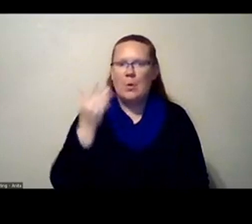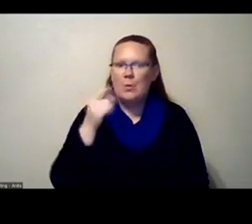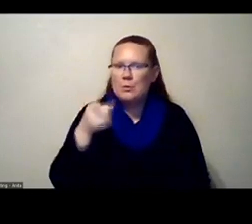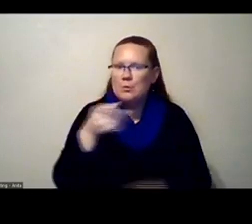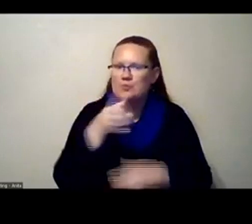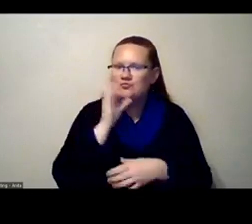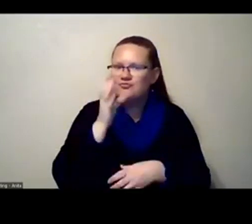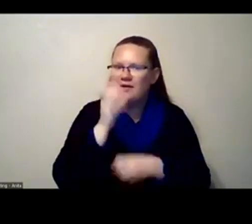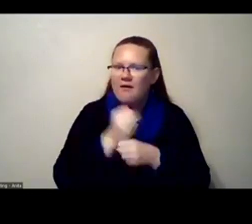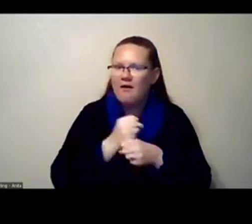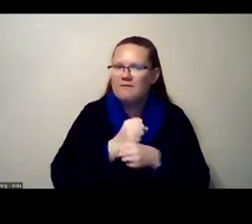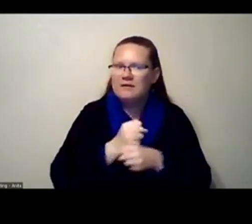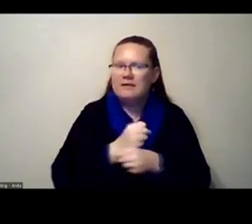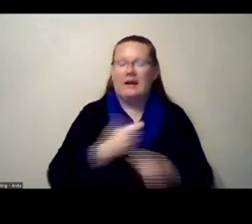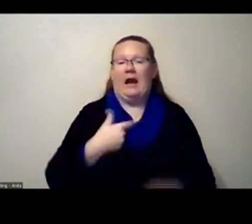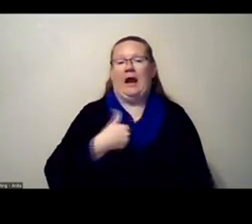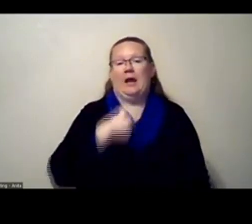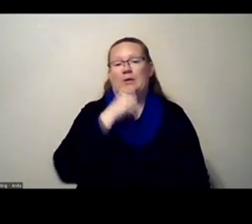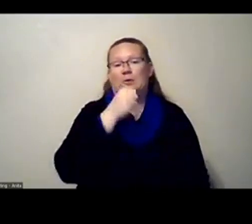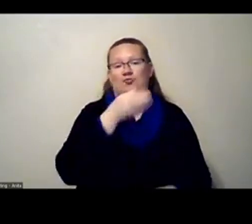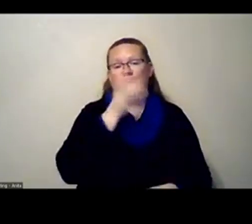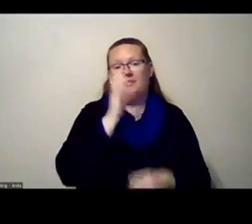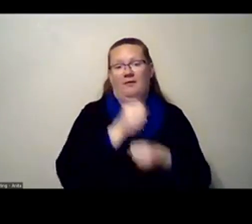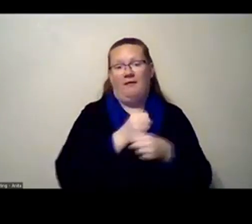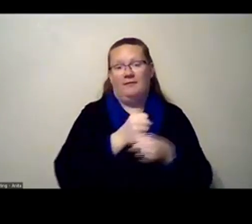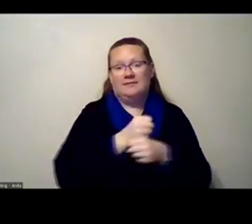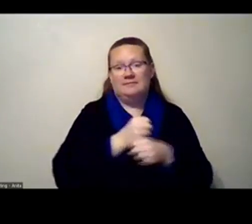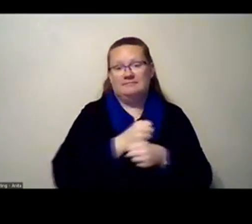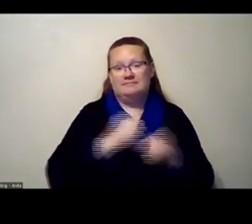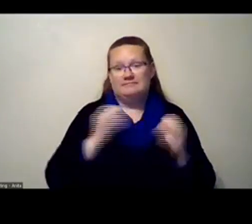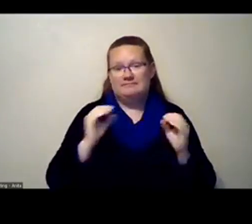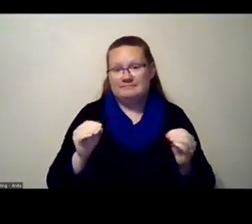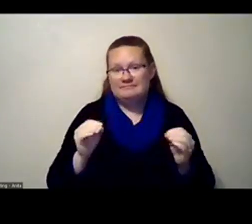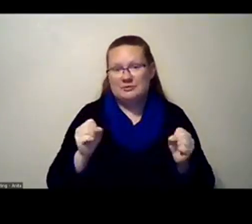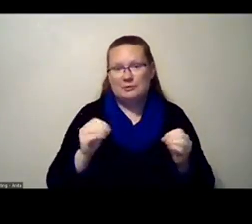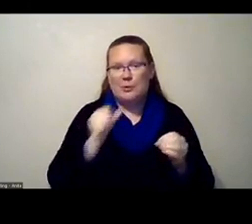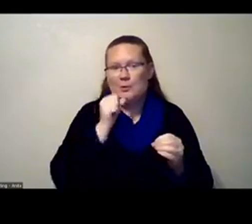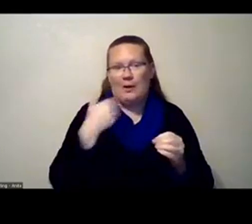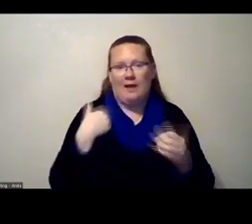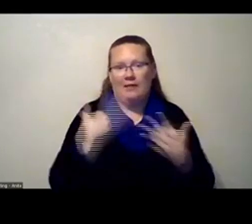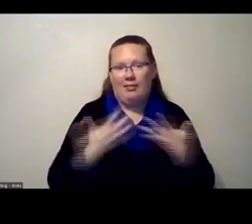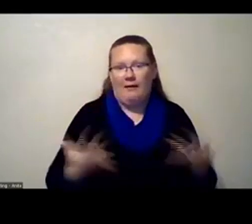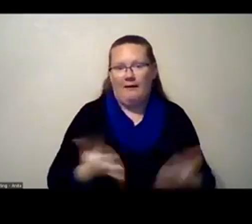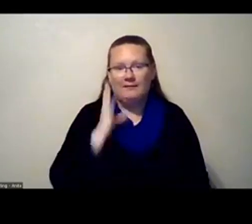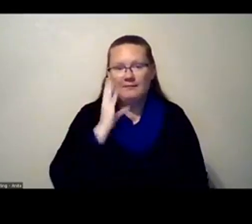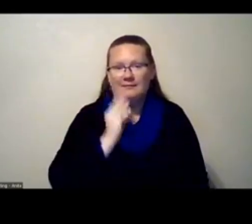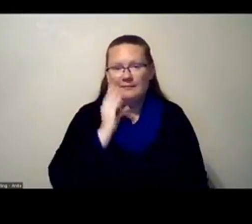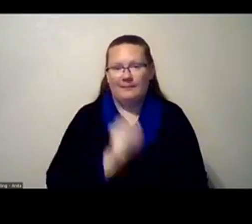In fact, I don't drink coffee so. I don't have a lot of expertise